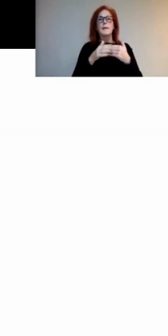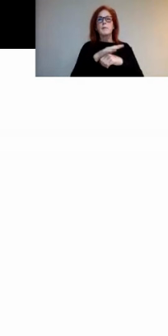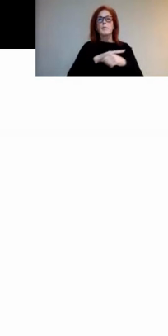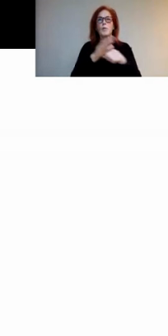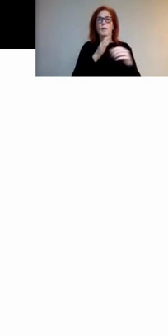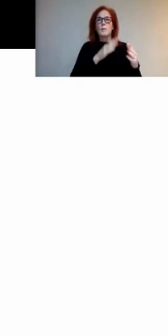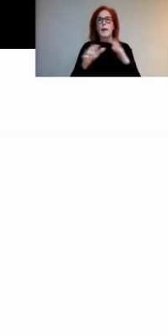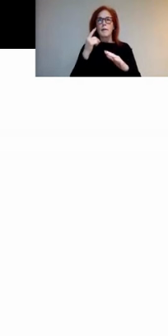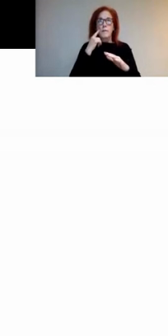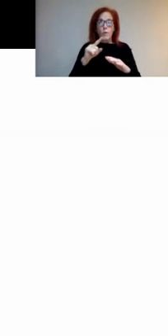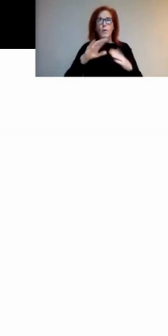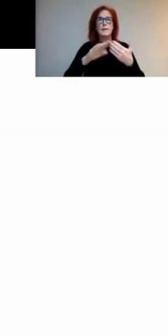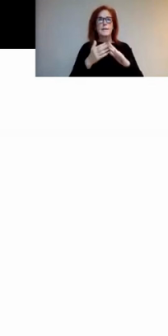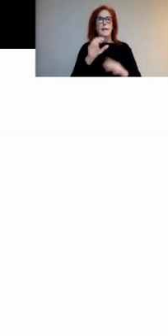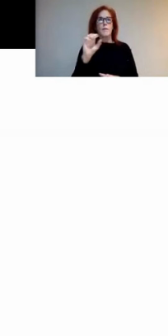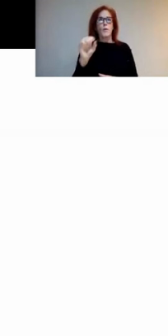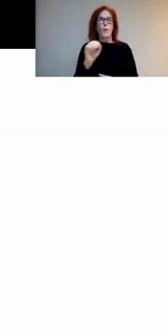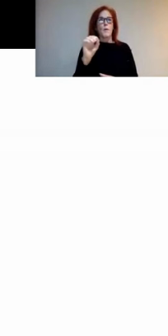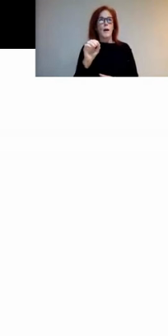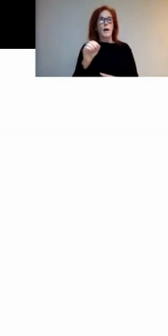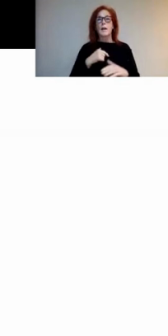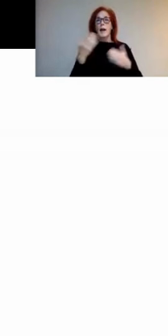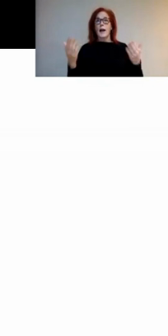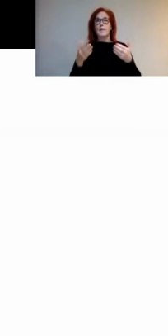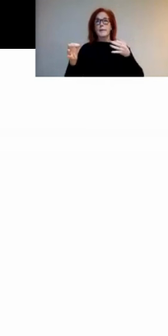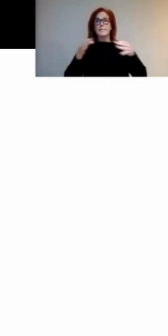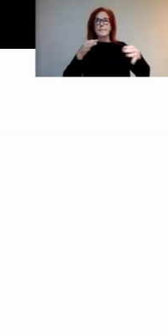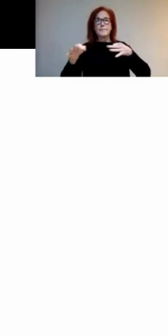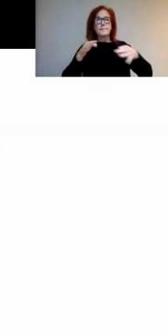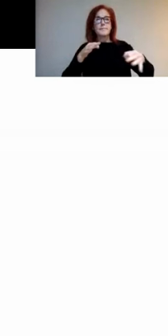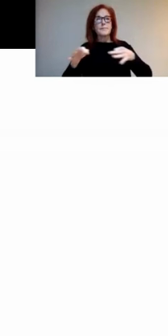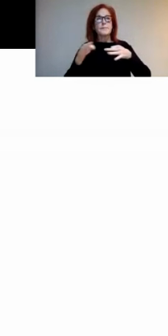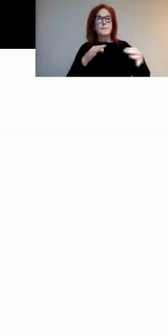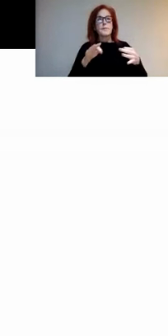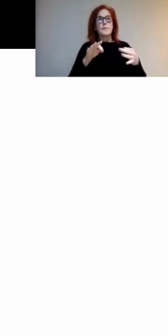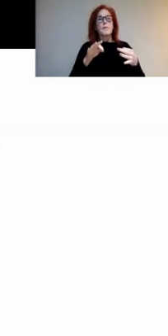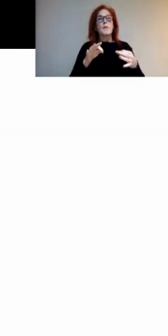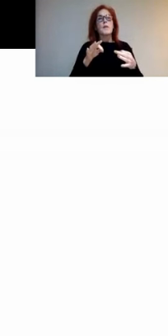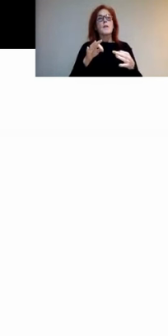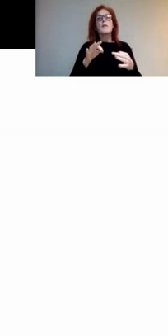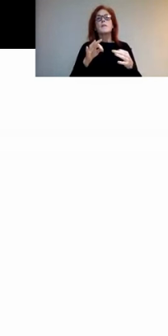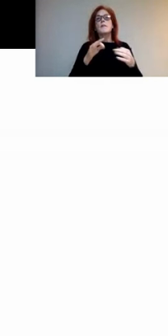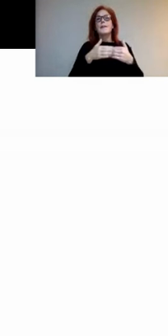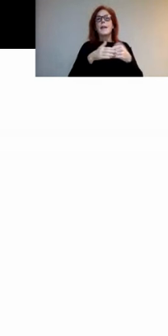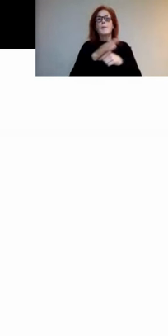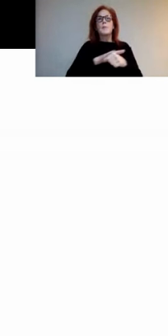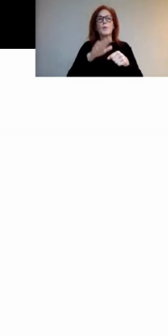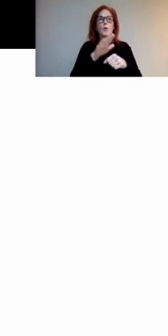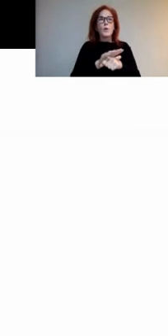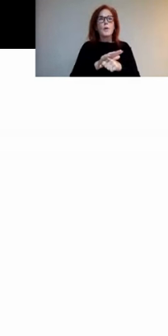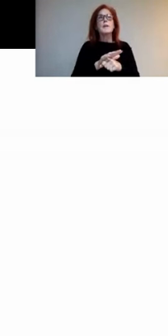We are expecting to have a draft implementation plan available for comment in March as part of the public hearing on March 15.